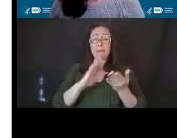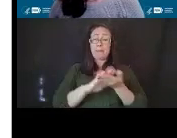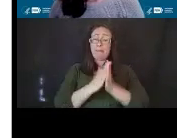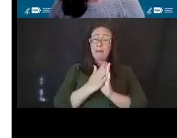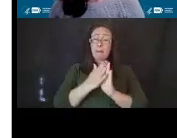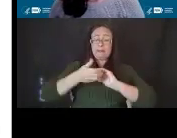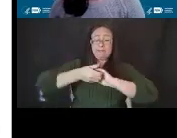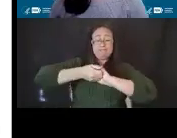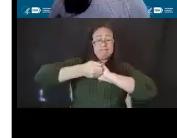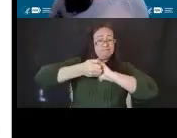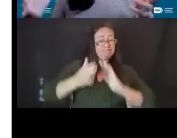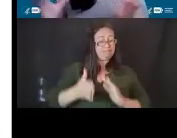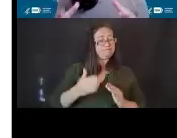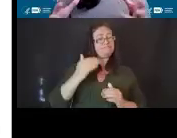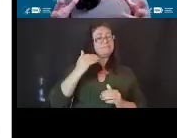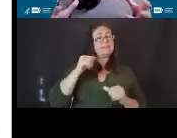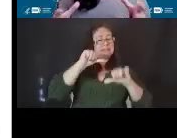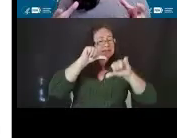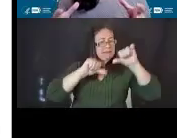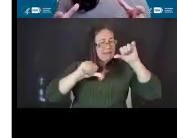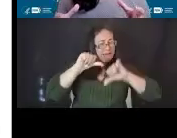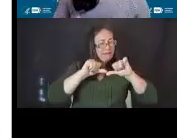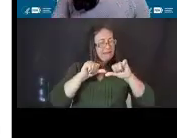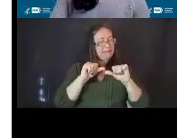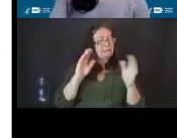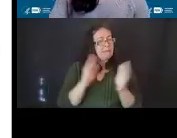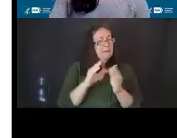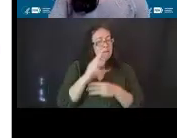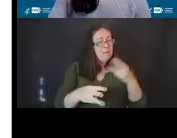Another fantastic resource, which, I'm sure if you've attended other talks